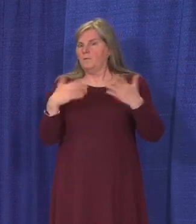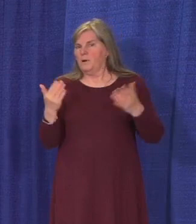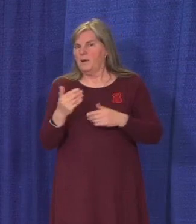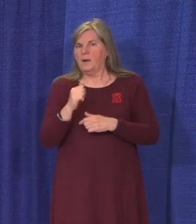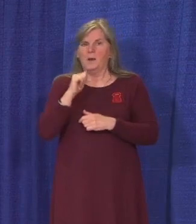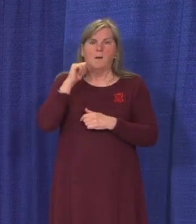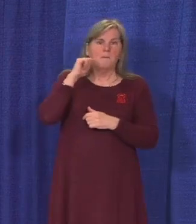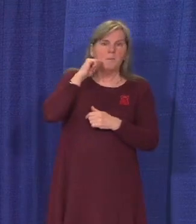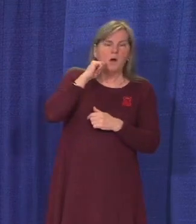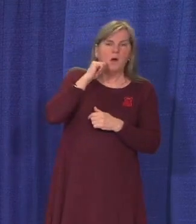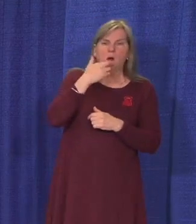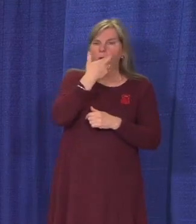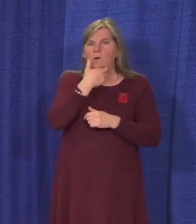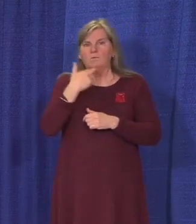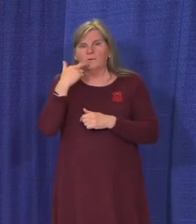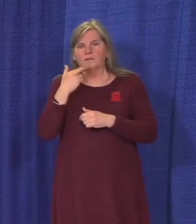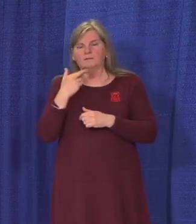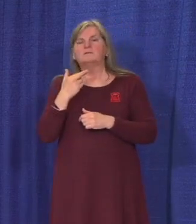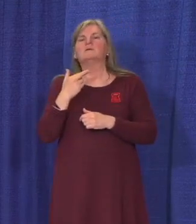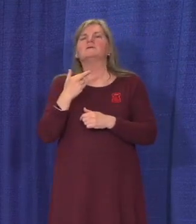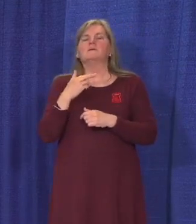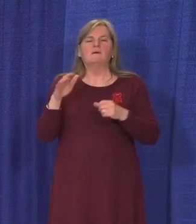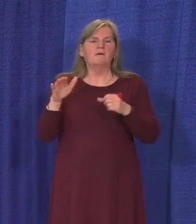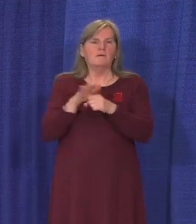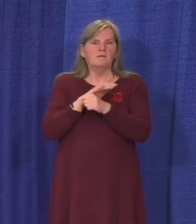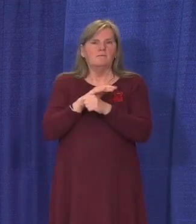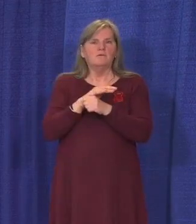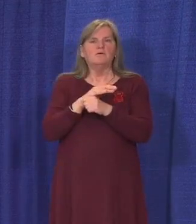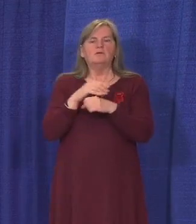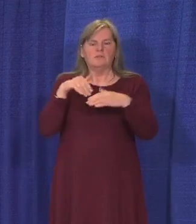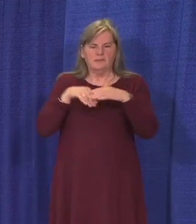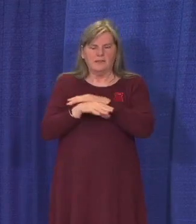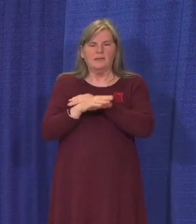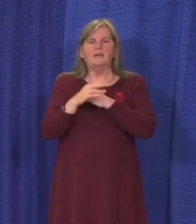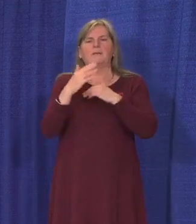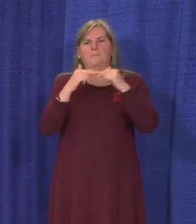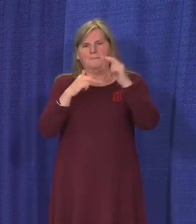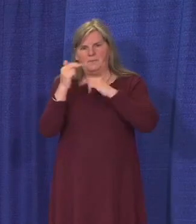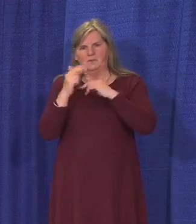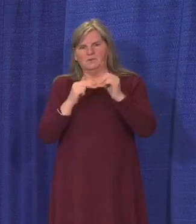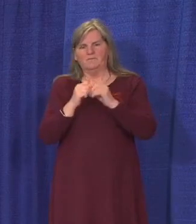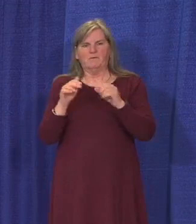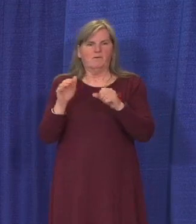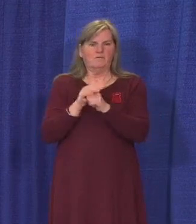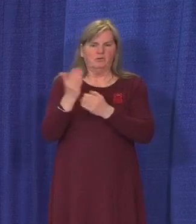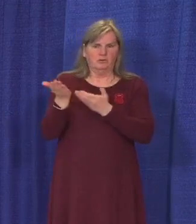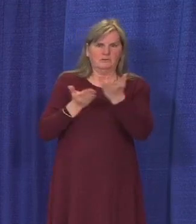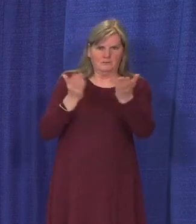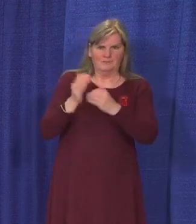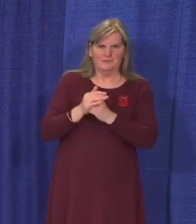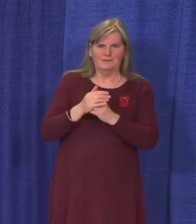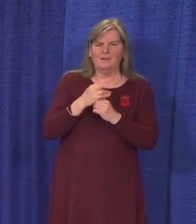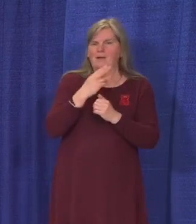It will continue to be vital.